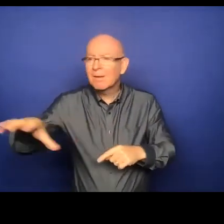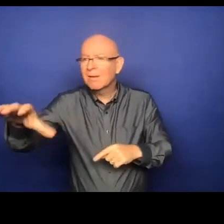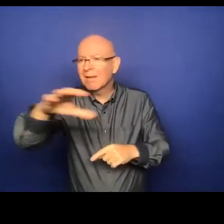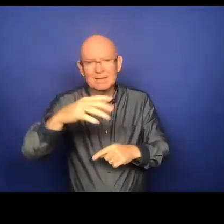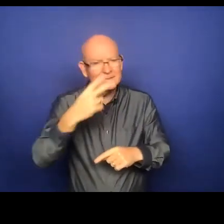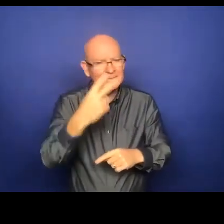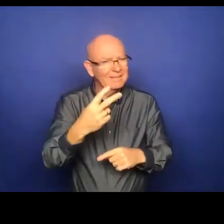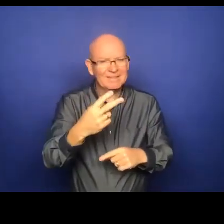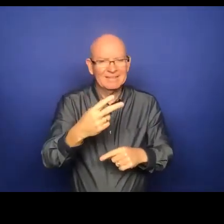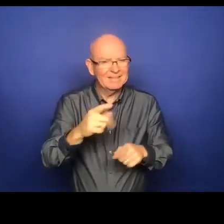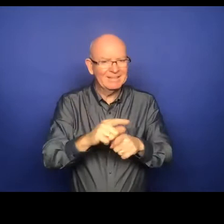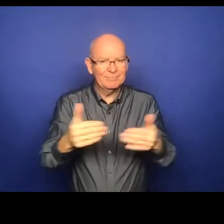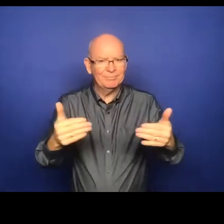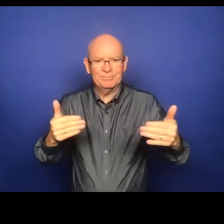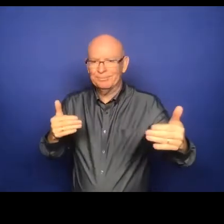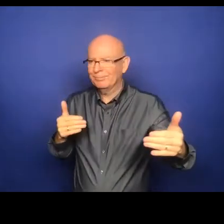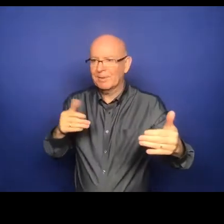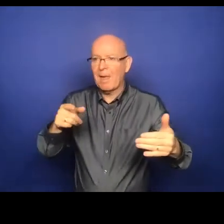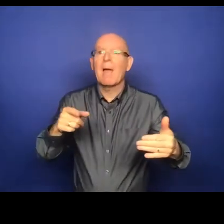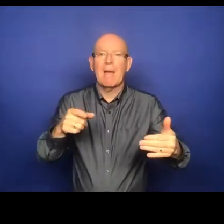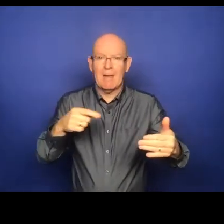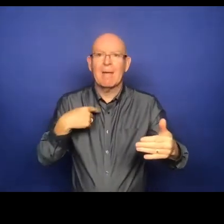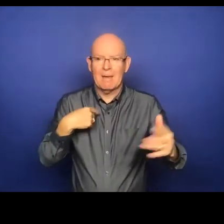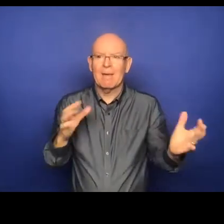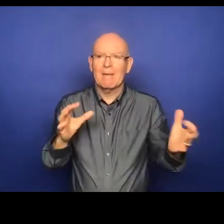implementation and monitoring of the SD Gs are